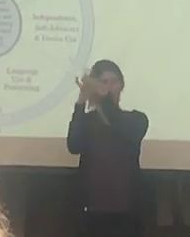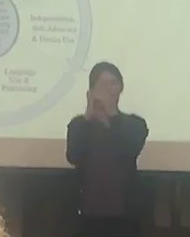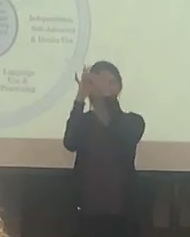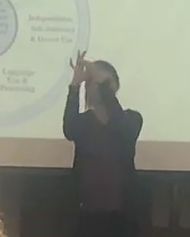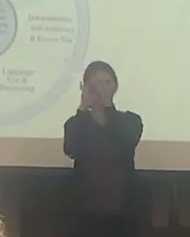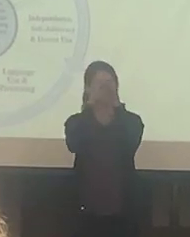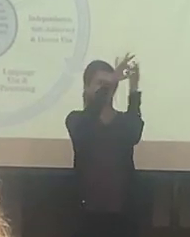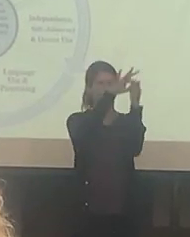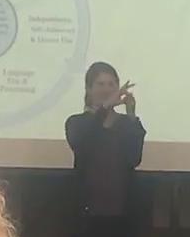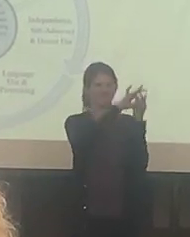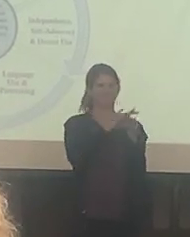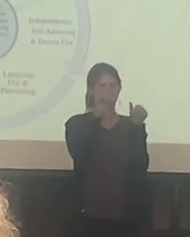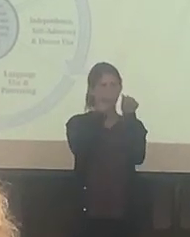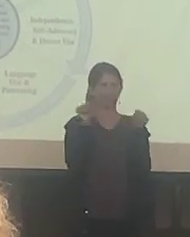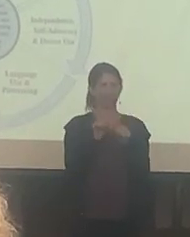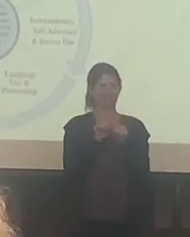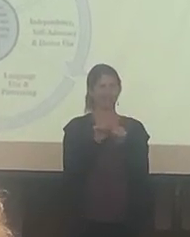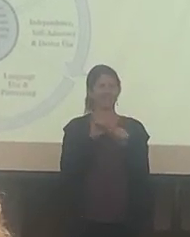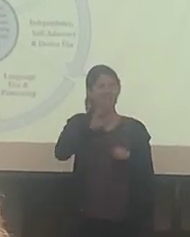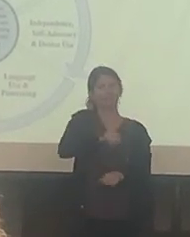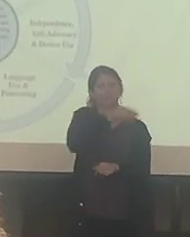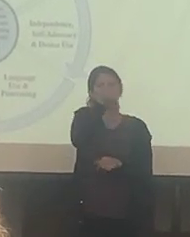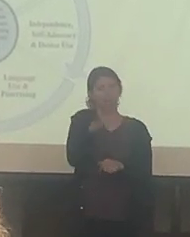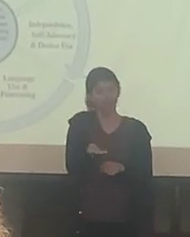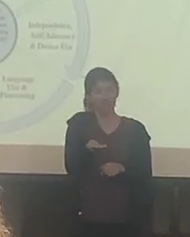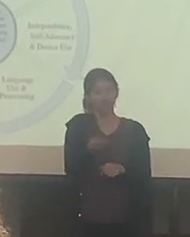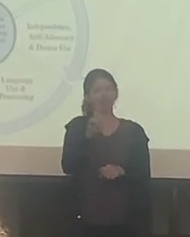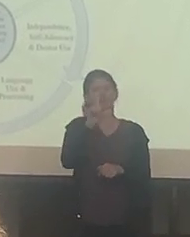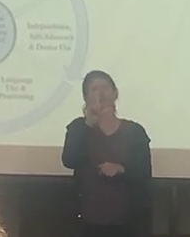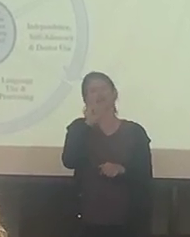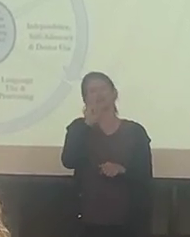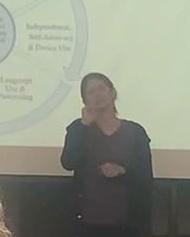then if you flip on the other side it actually just links where those assessments can be found